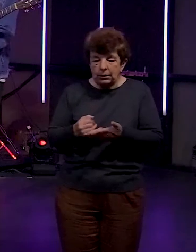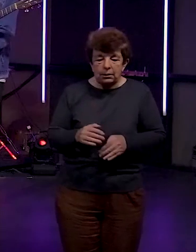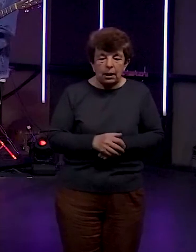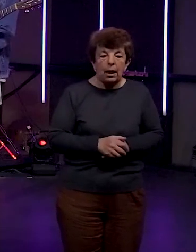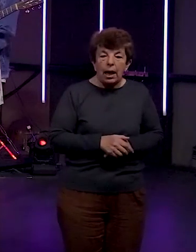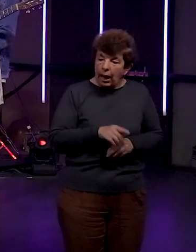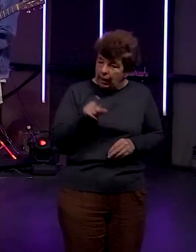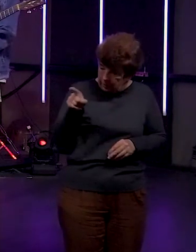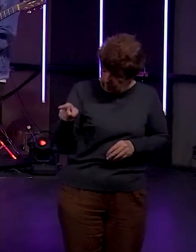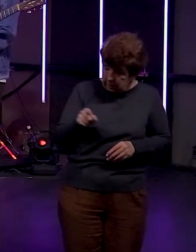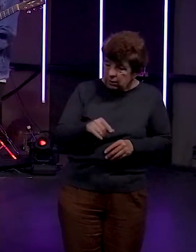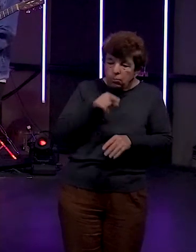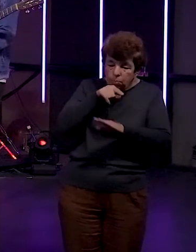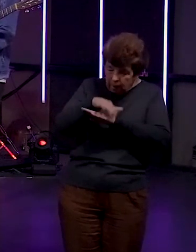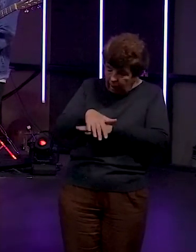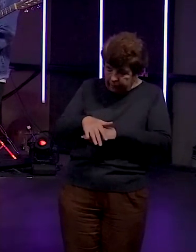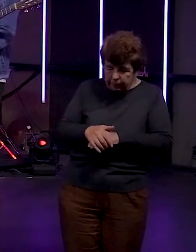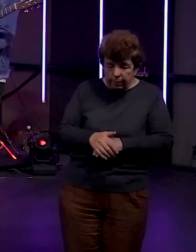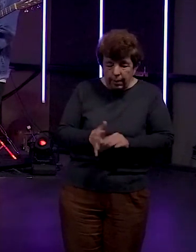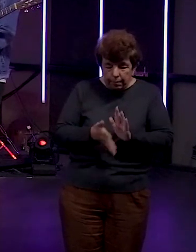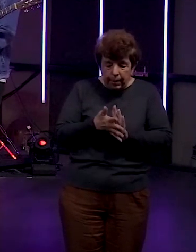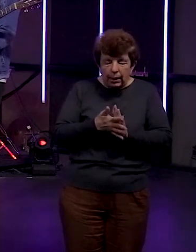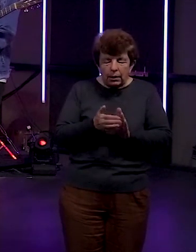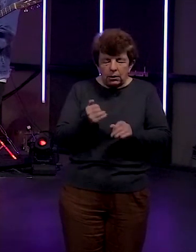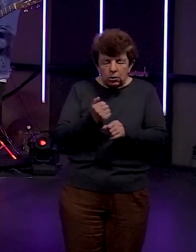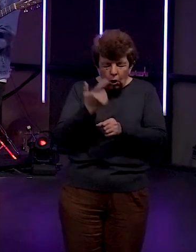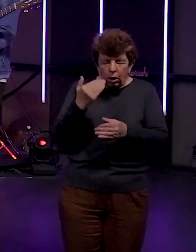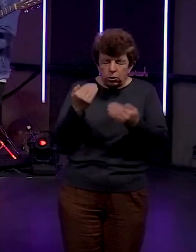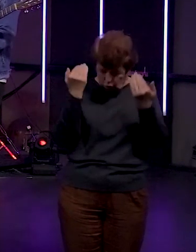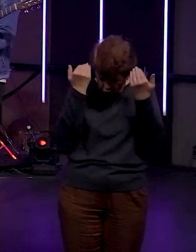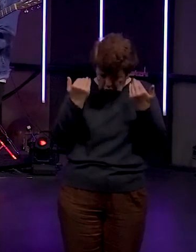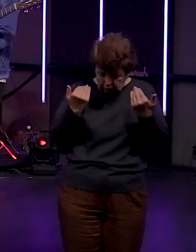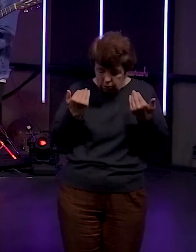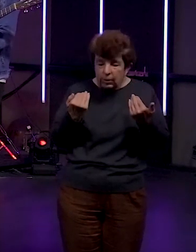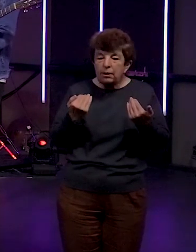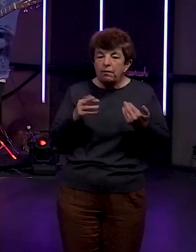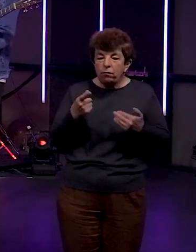blood that was shed - that God's judgment for sin would also come to pass